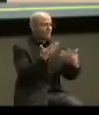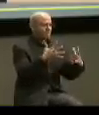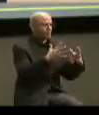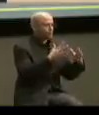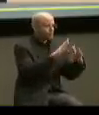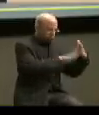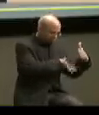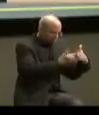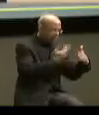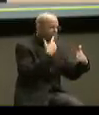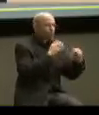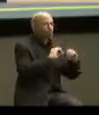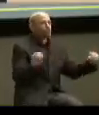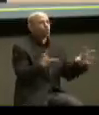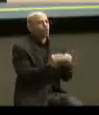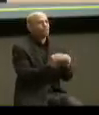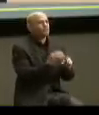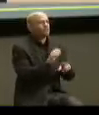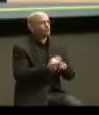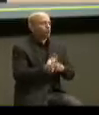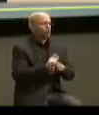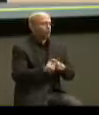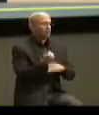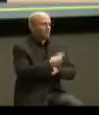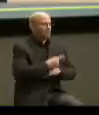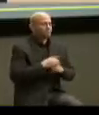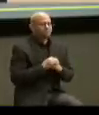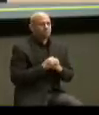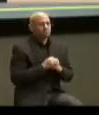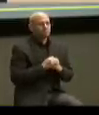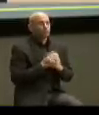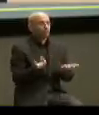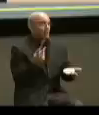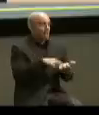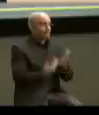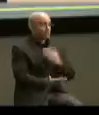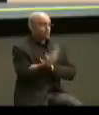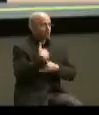ANYTHING. HE GOT UP THIS MORNING, AND I GOT UP TO DRESS, GET READY FOR